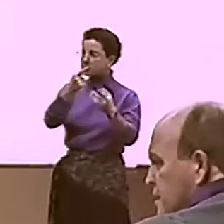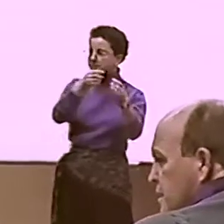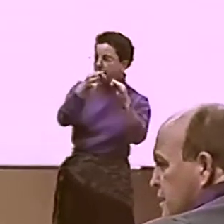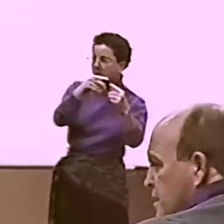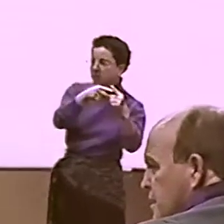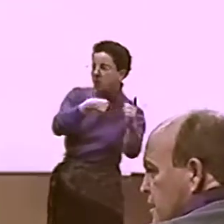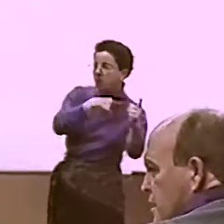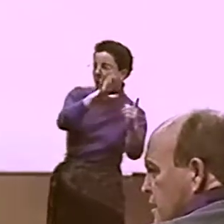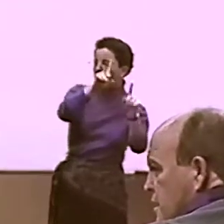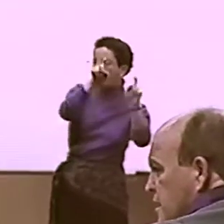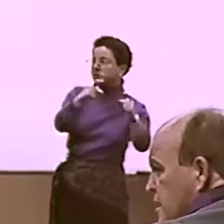OK.